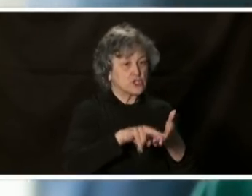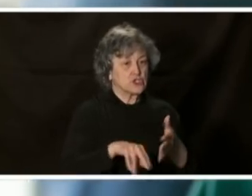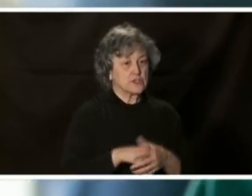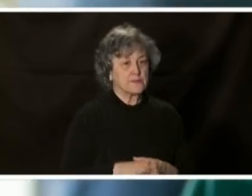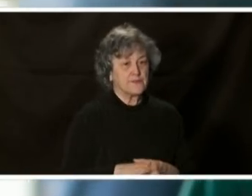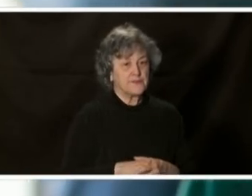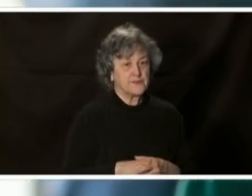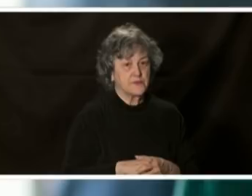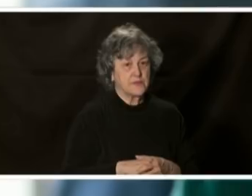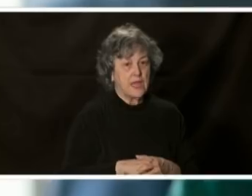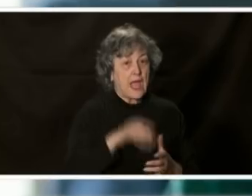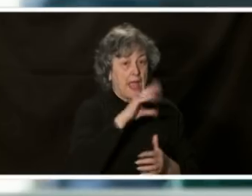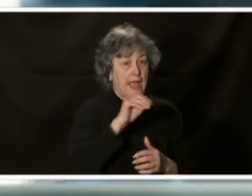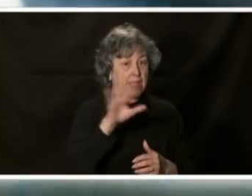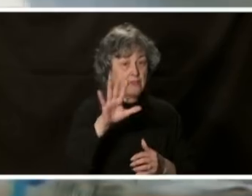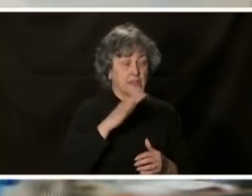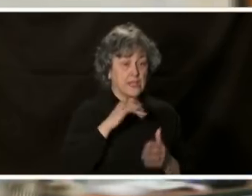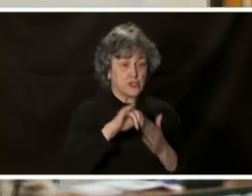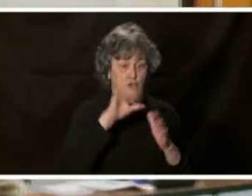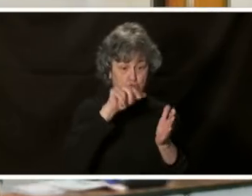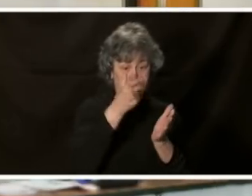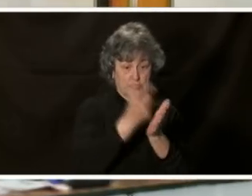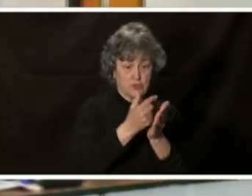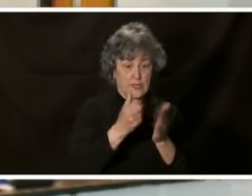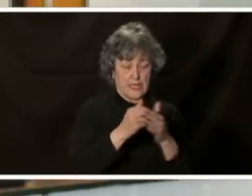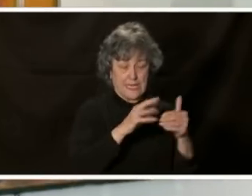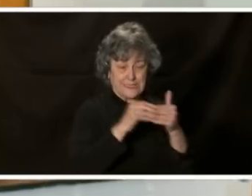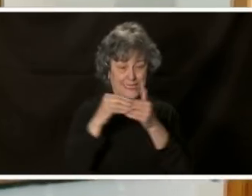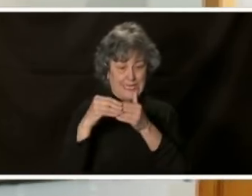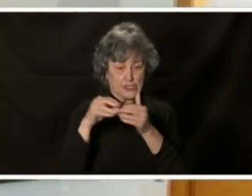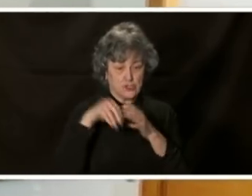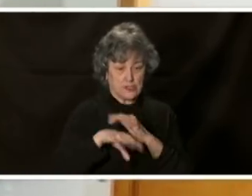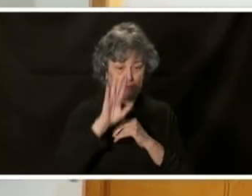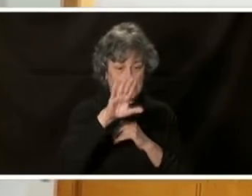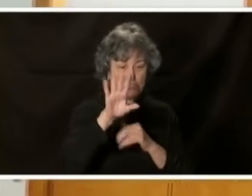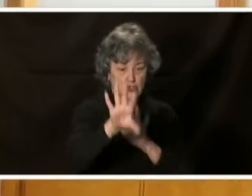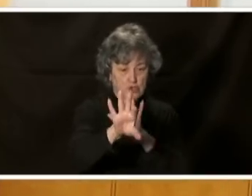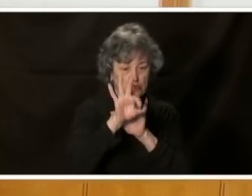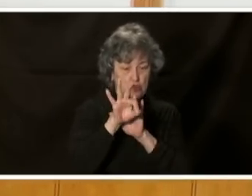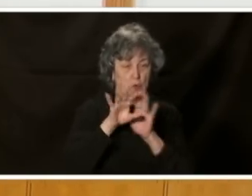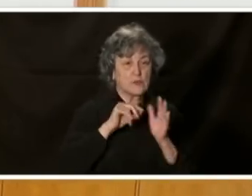AND YOUR COMMENCEMENT INTO LEADERSHIP IN YOUR CHOSEN FIELD.